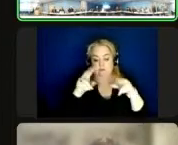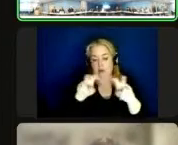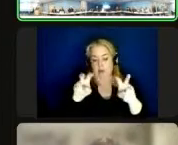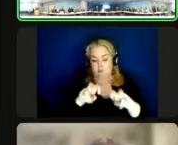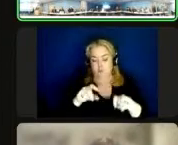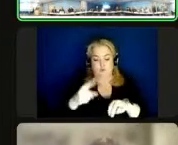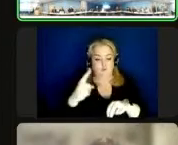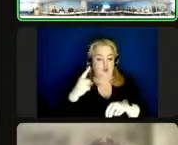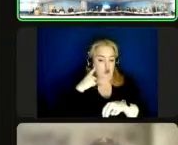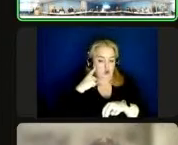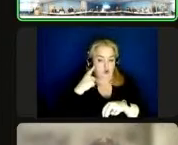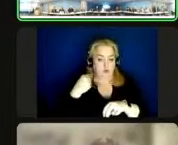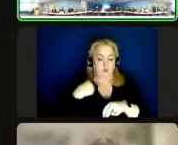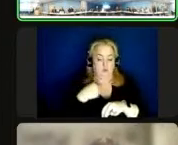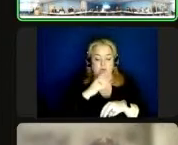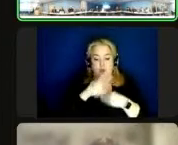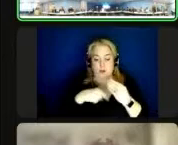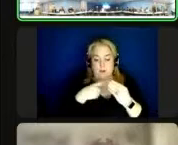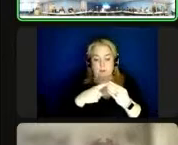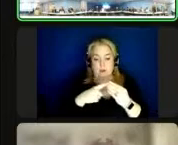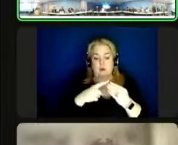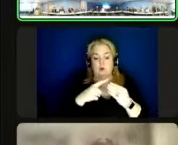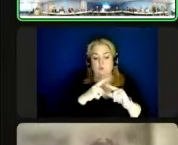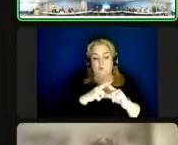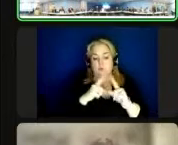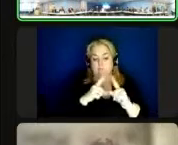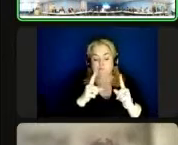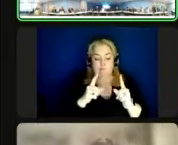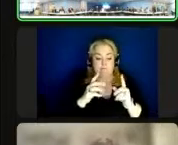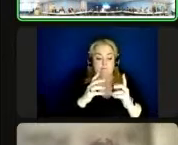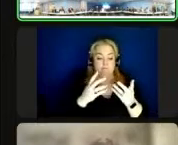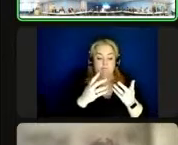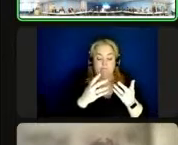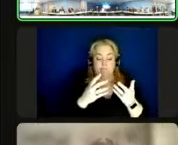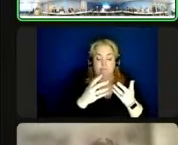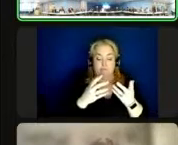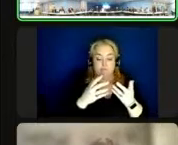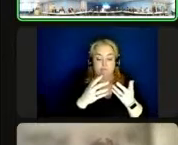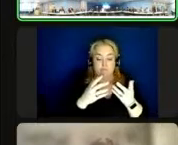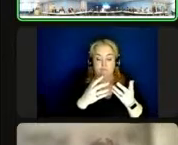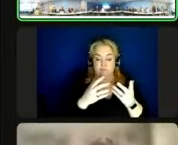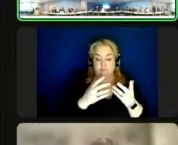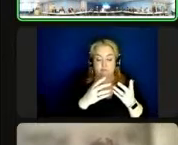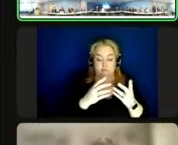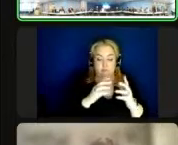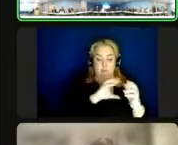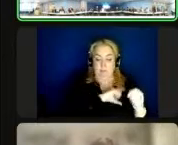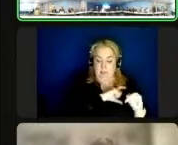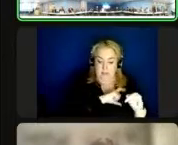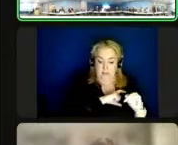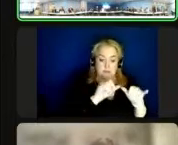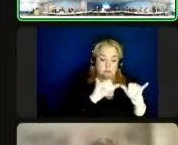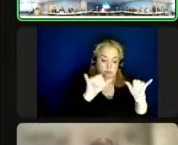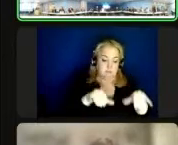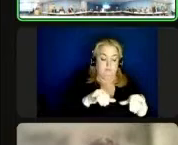WOULD DO THIS OVER THE 10 YEARS THE GET TO MEET THAT BURDEN